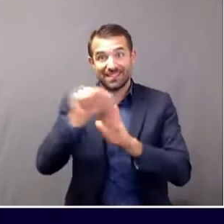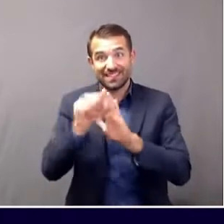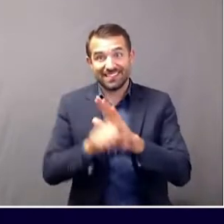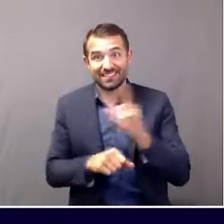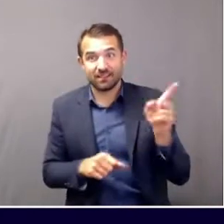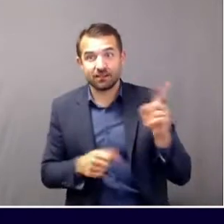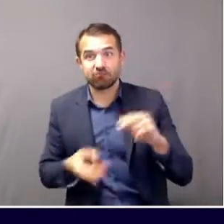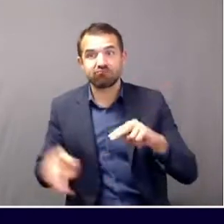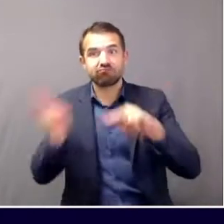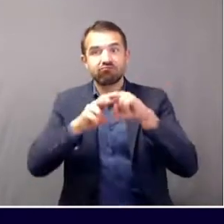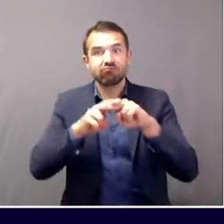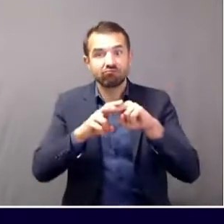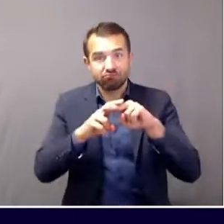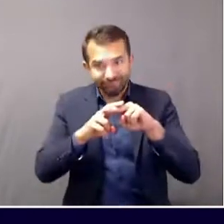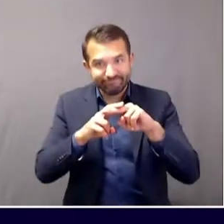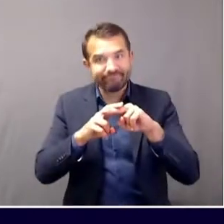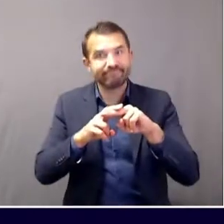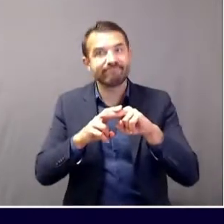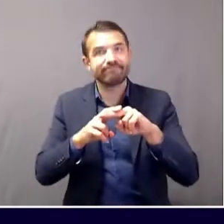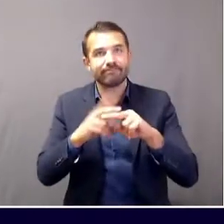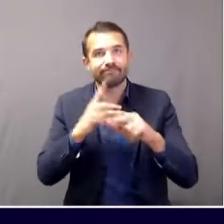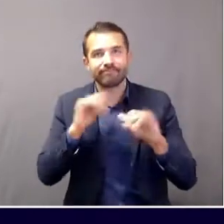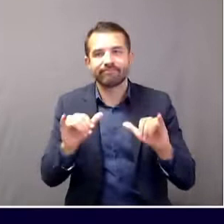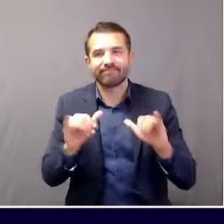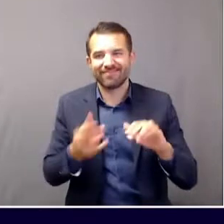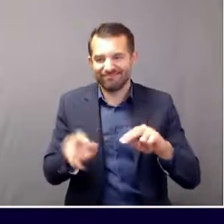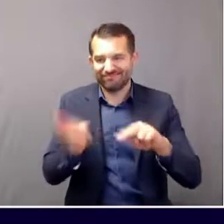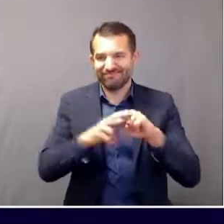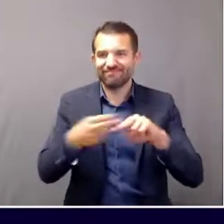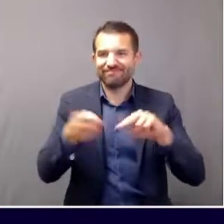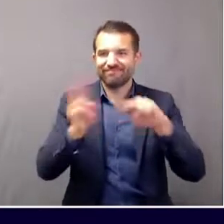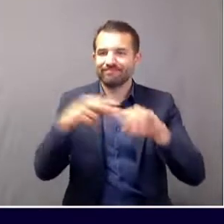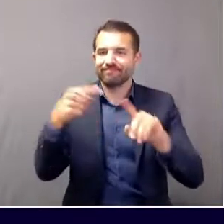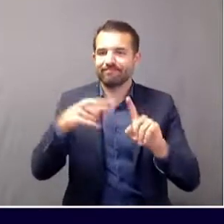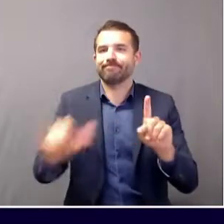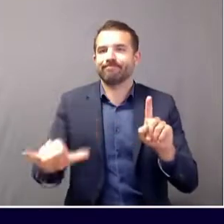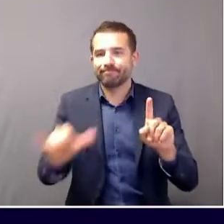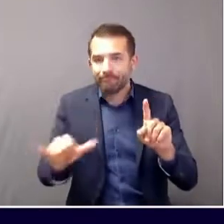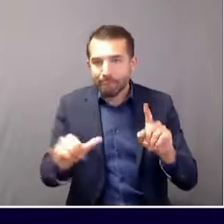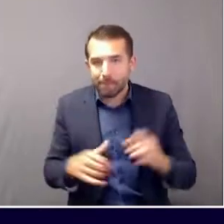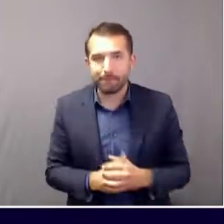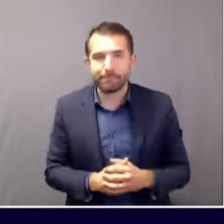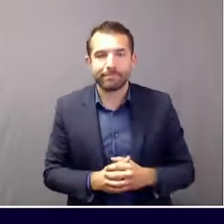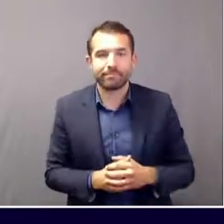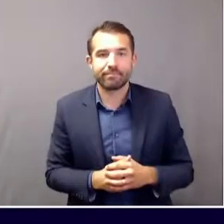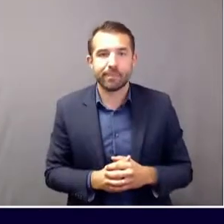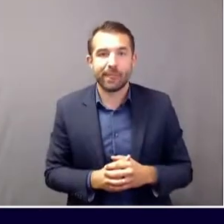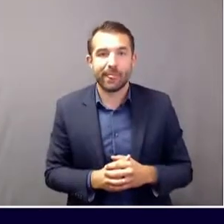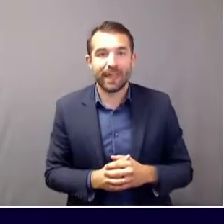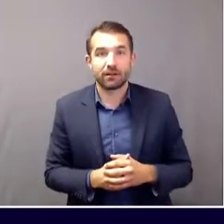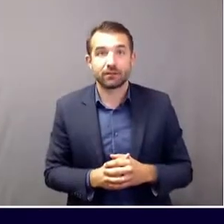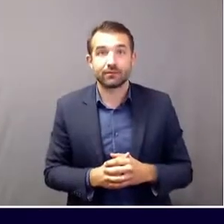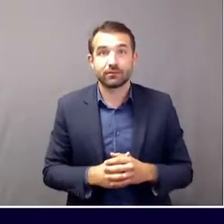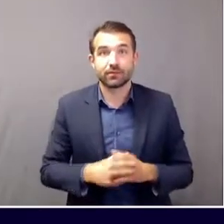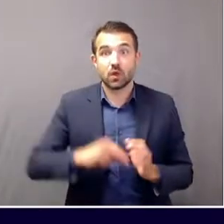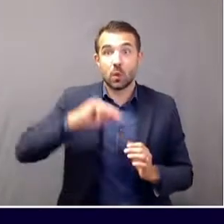smaller numbers but if we take a look at our